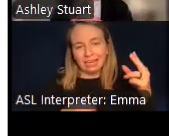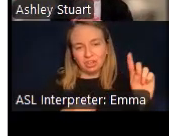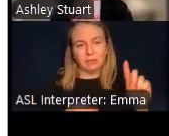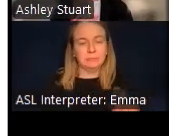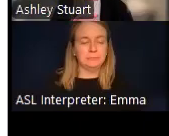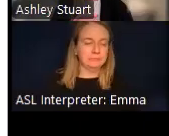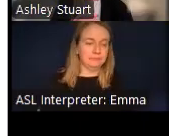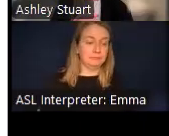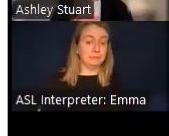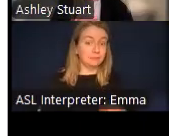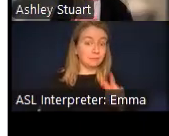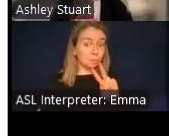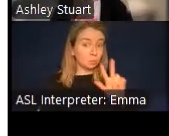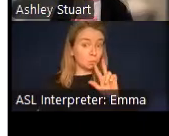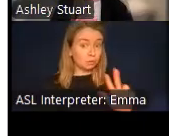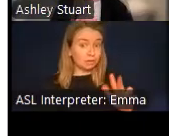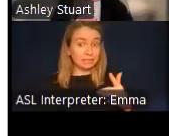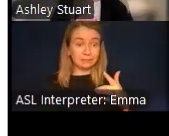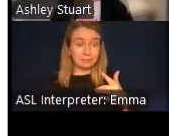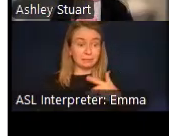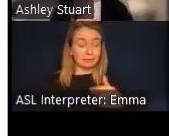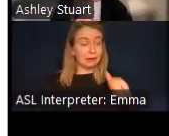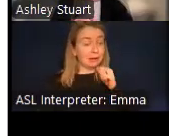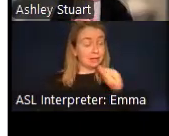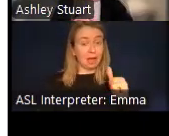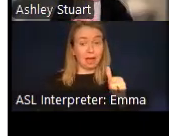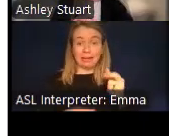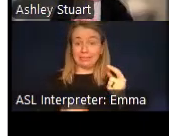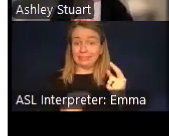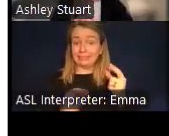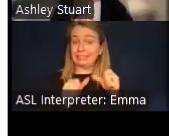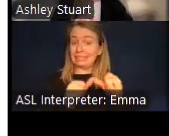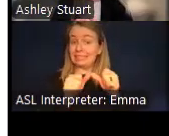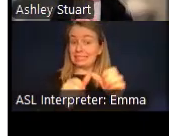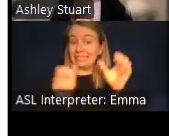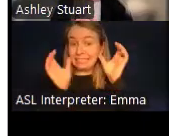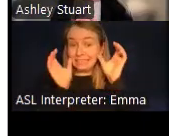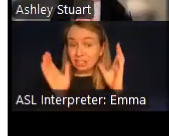Toddlers are also inconsistent listeners. They might appear not